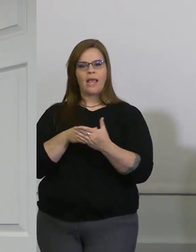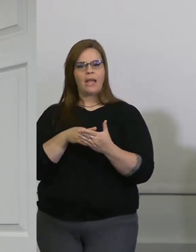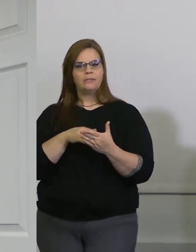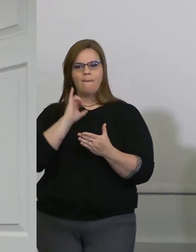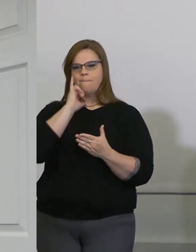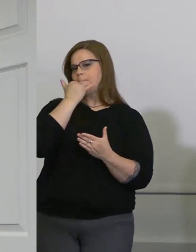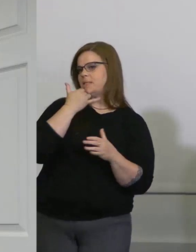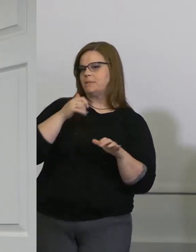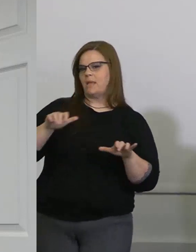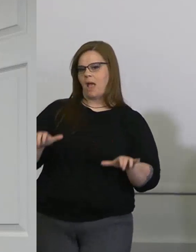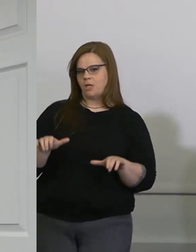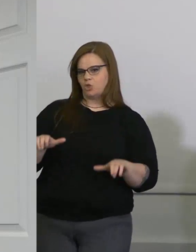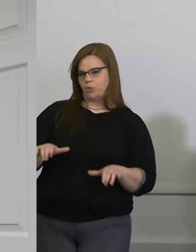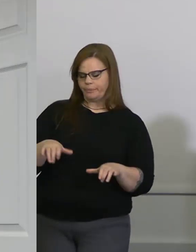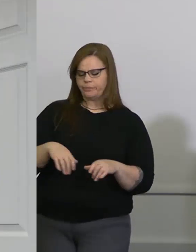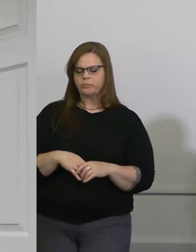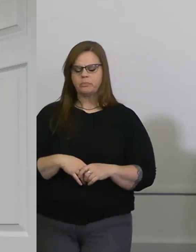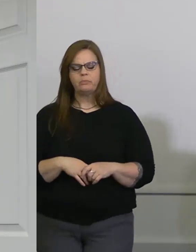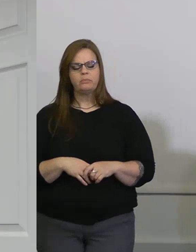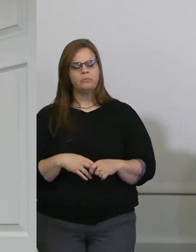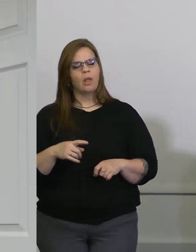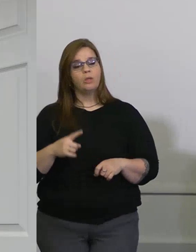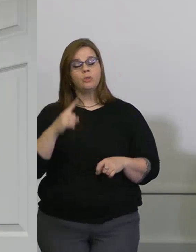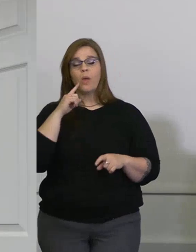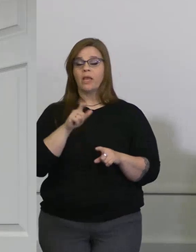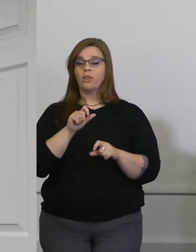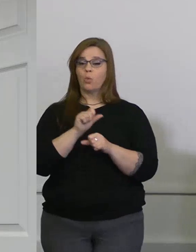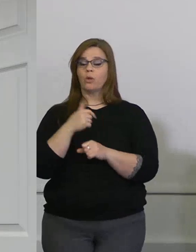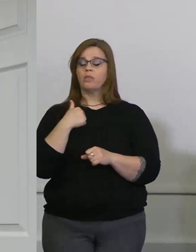And I and I think the one with the work that we do really comes